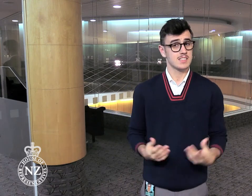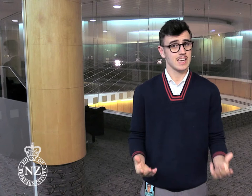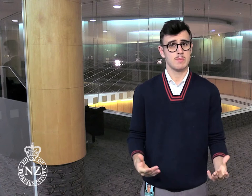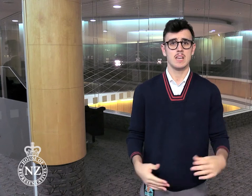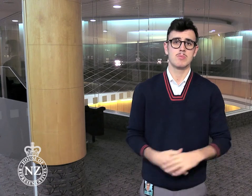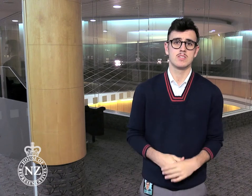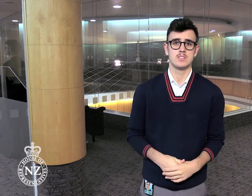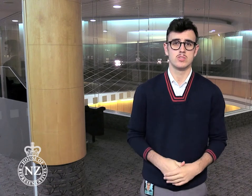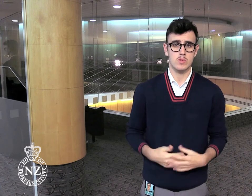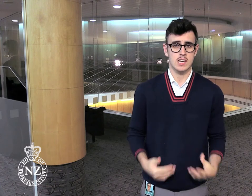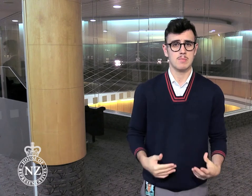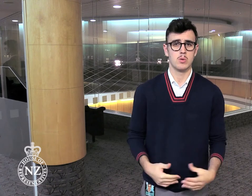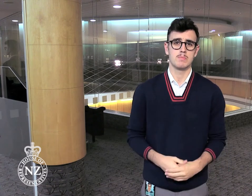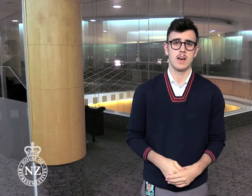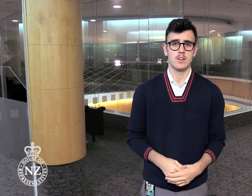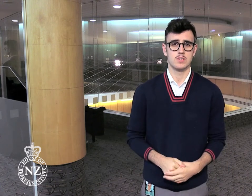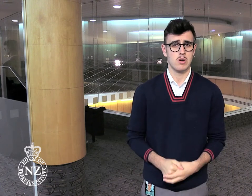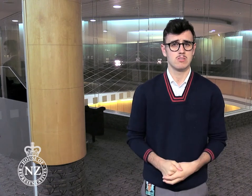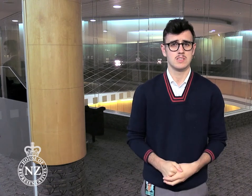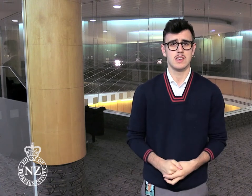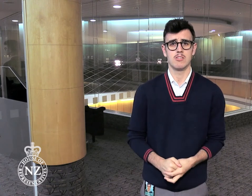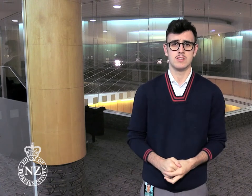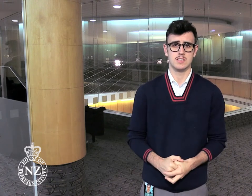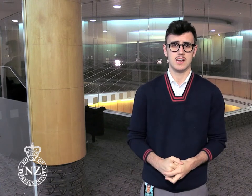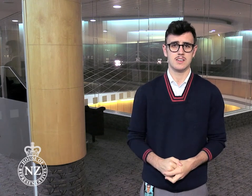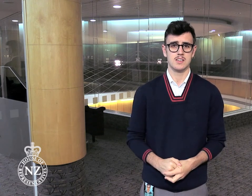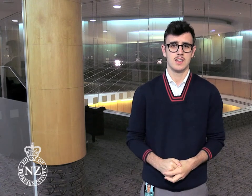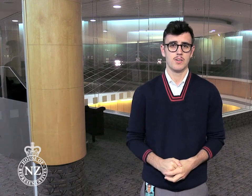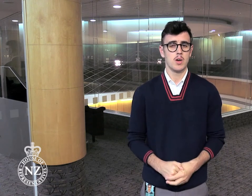The select committee process is a really important part of democracy here in New Zealand.